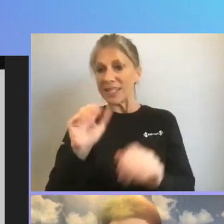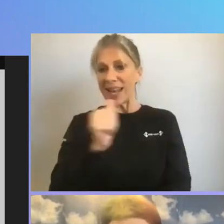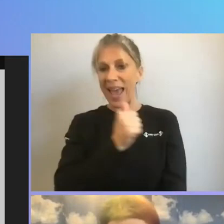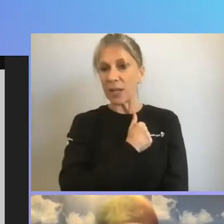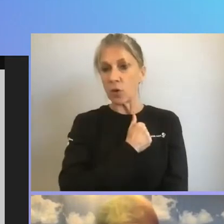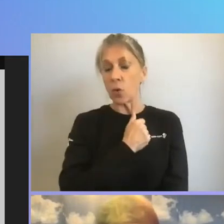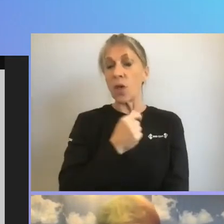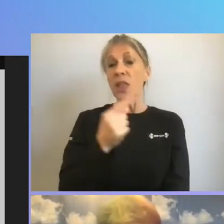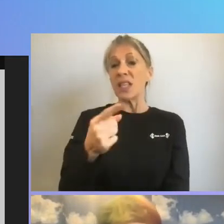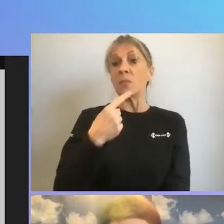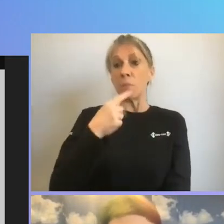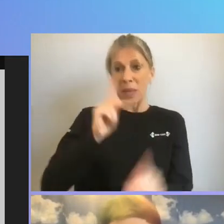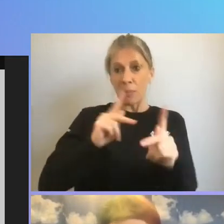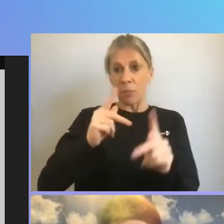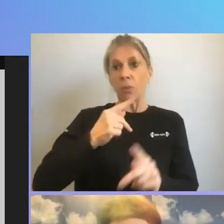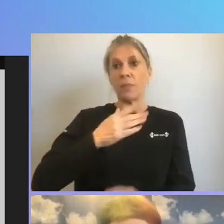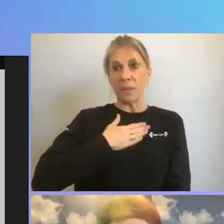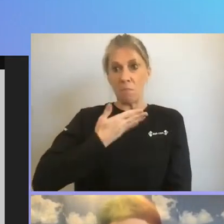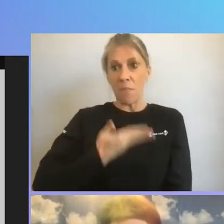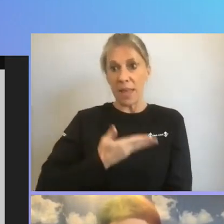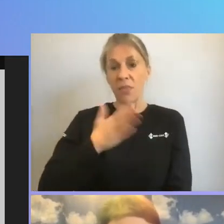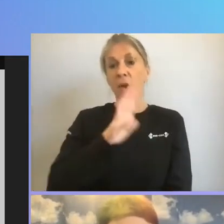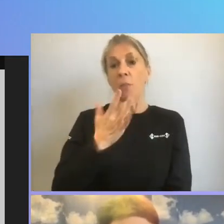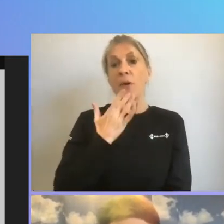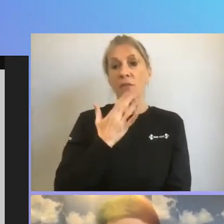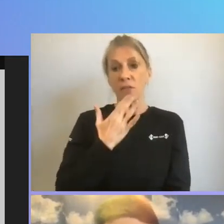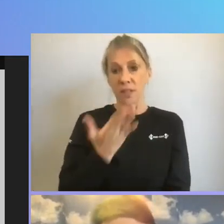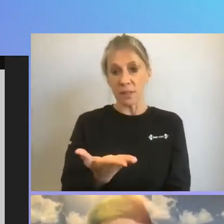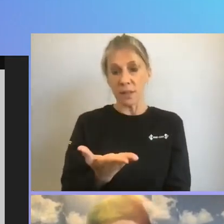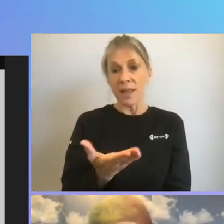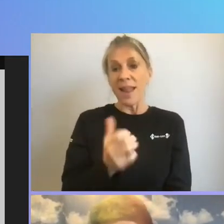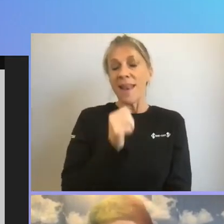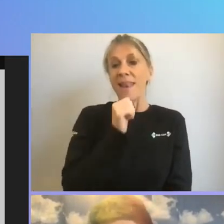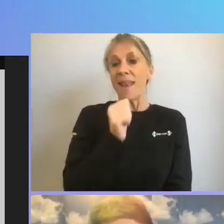this is what people state. Their preferences are not even getting